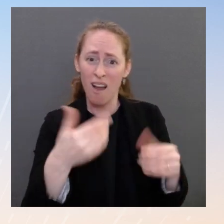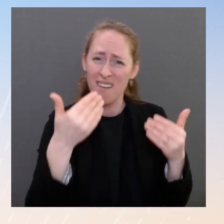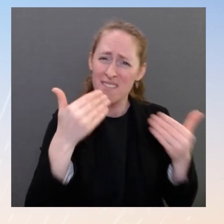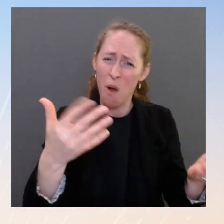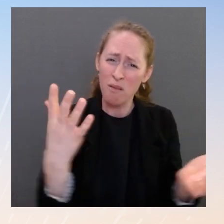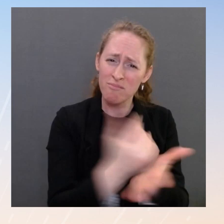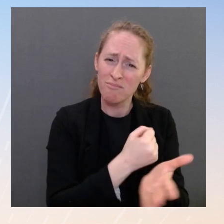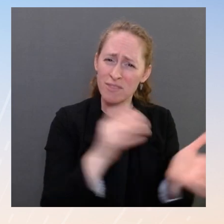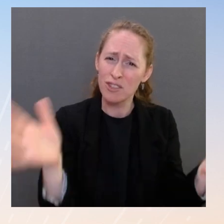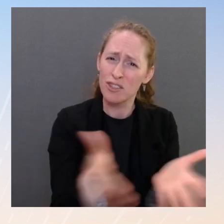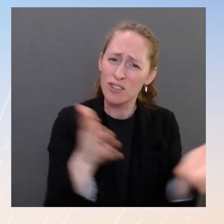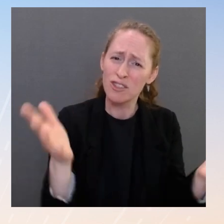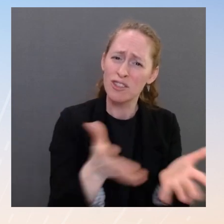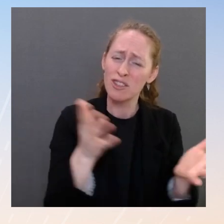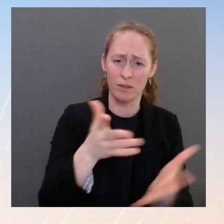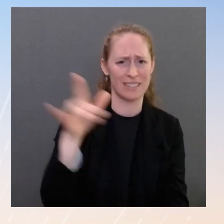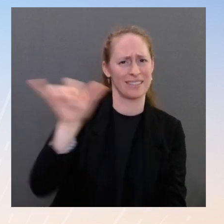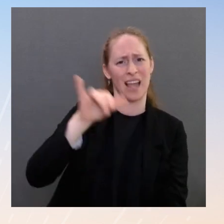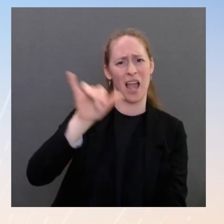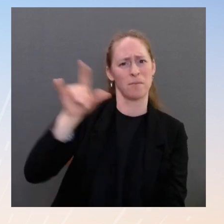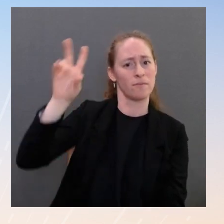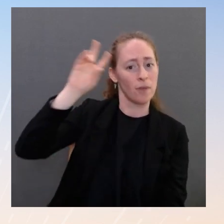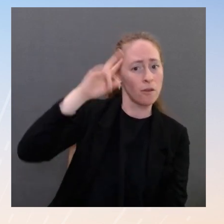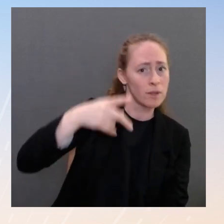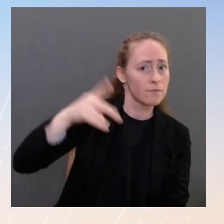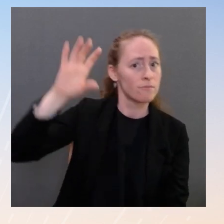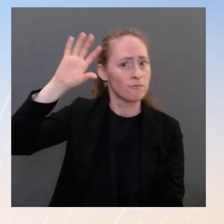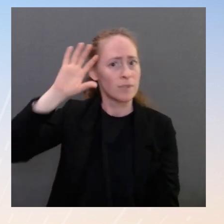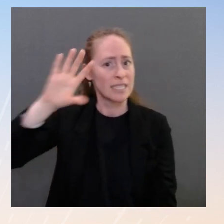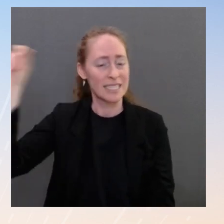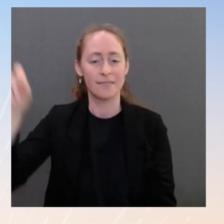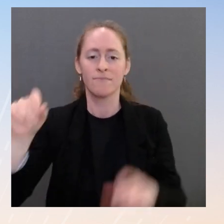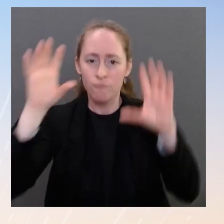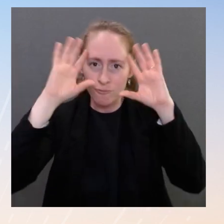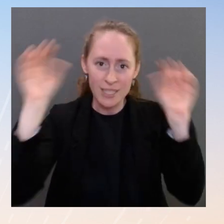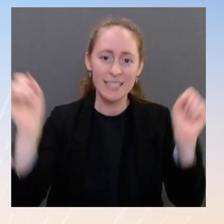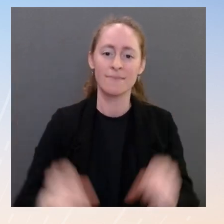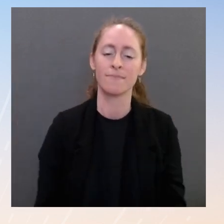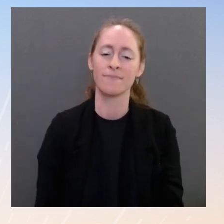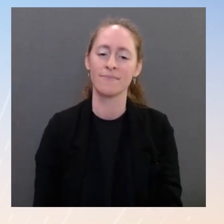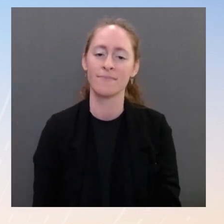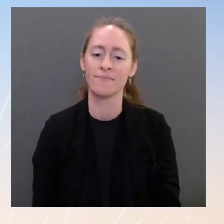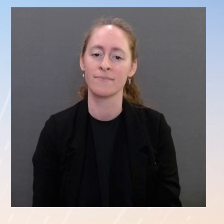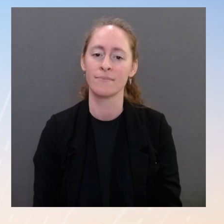because it can put you in a position where even if you get COVID, you're able to still not --